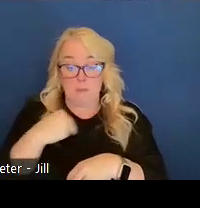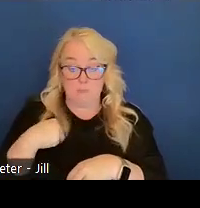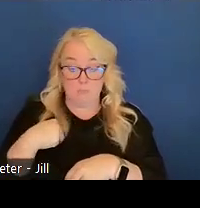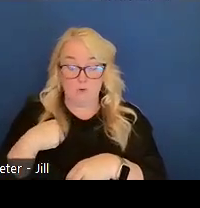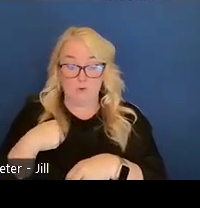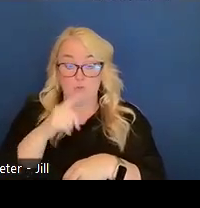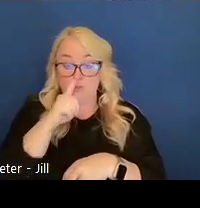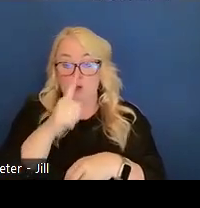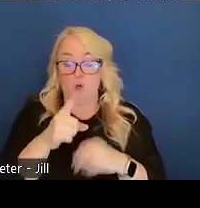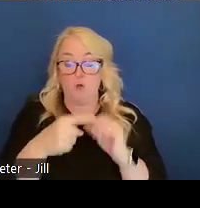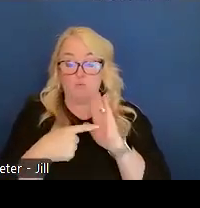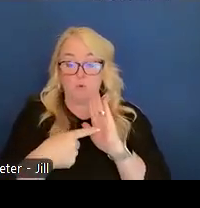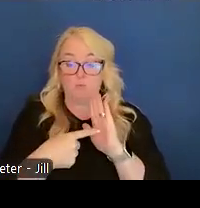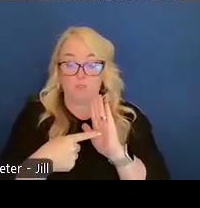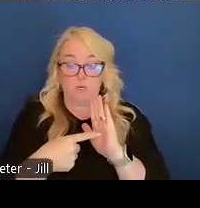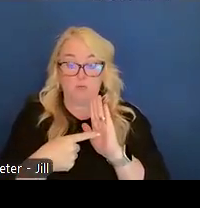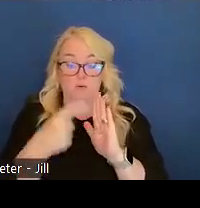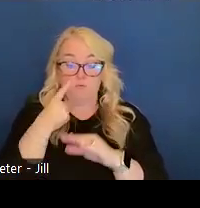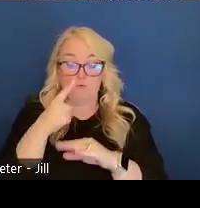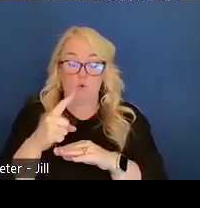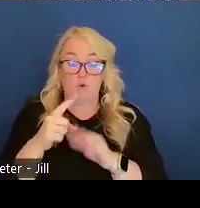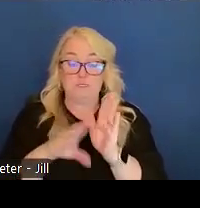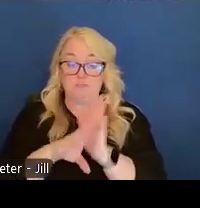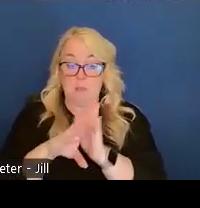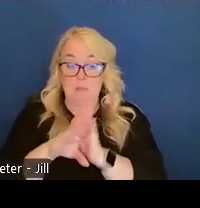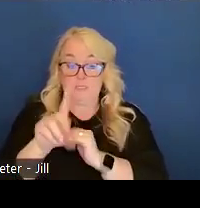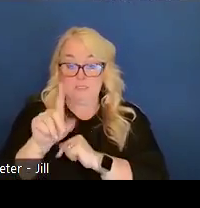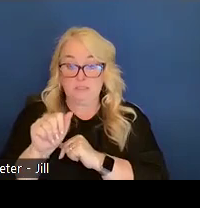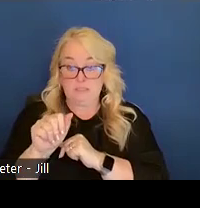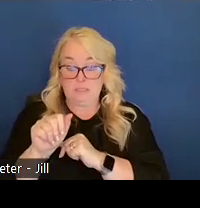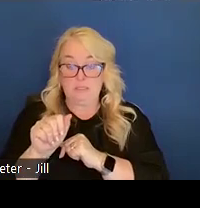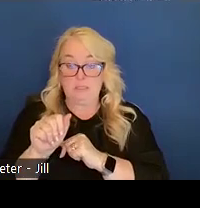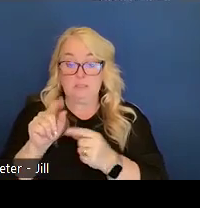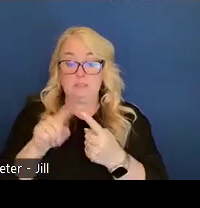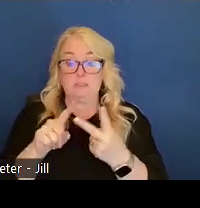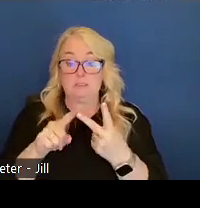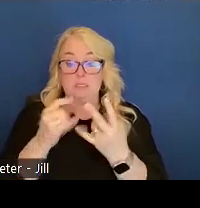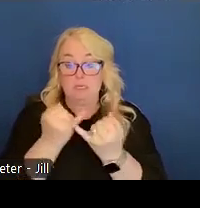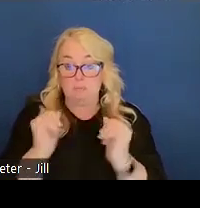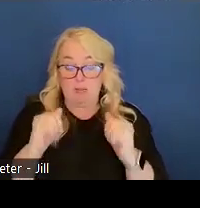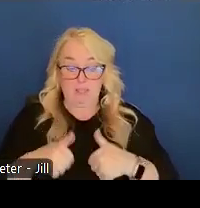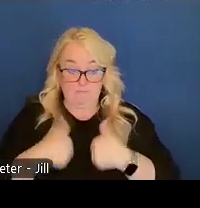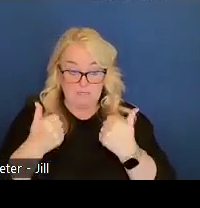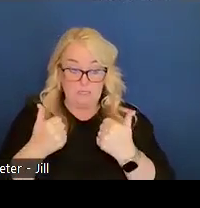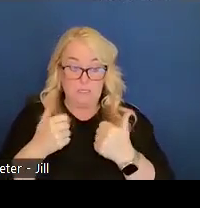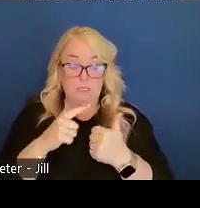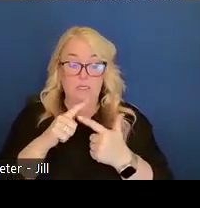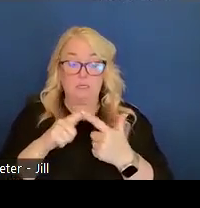representative of the Developmental Disabilities network and the Independent Living network, as well as